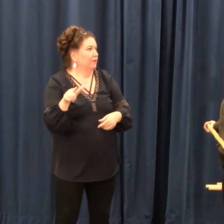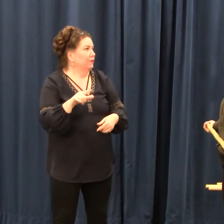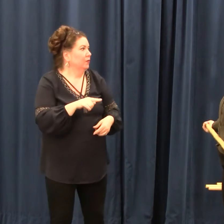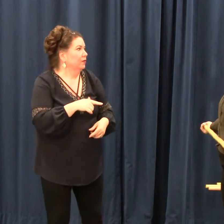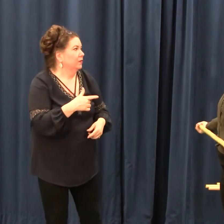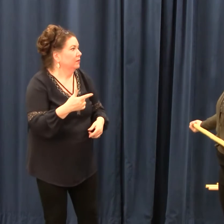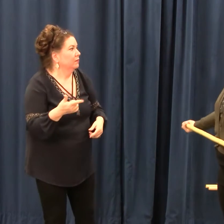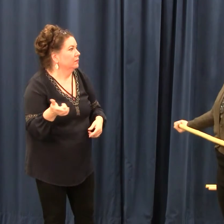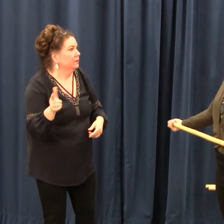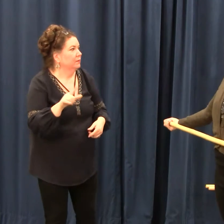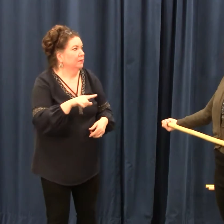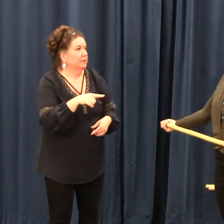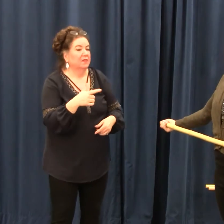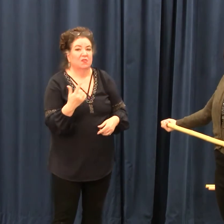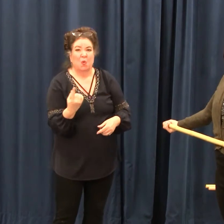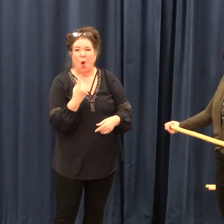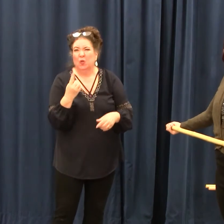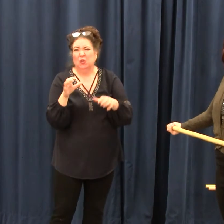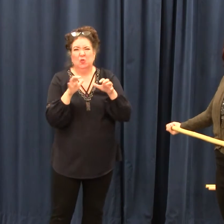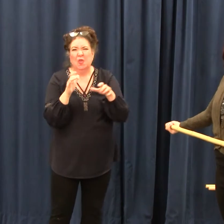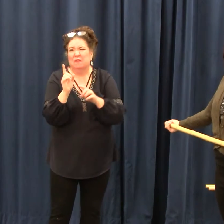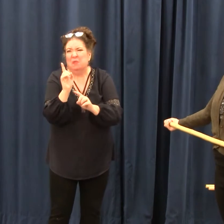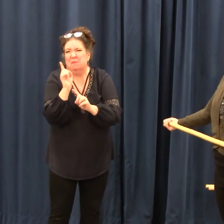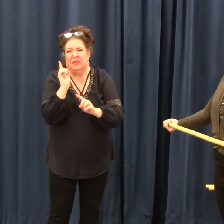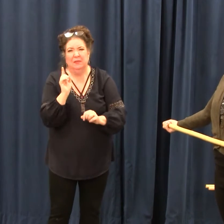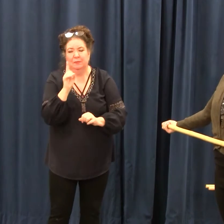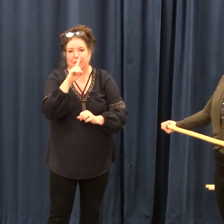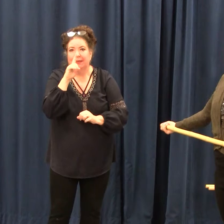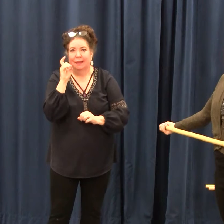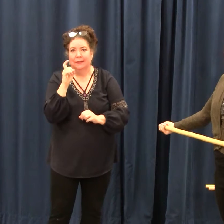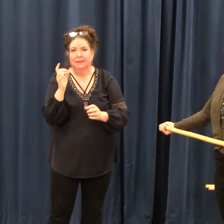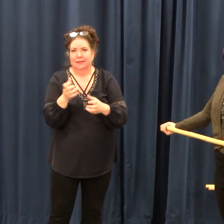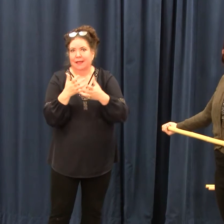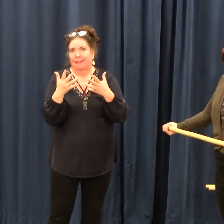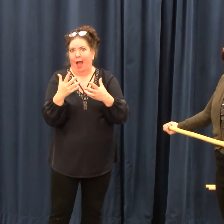forth (Heather).. and we'll only do this for about a minute because it is a lot to watch